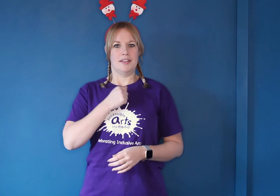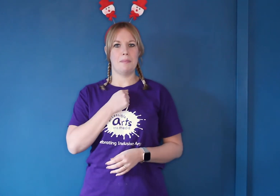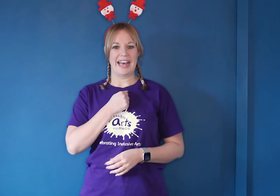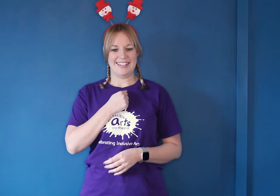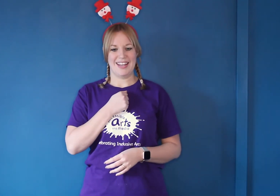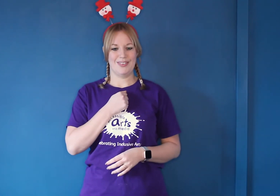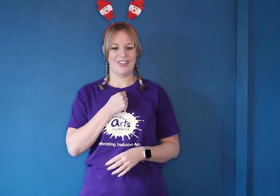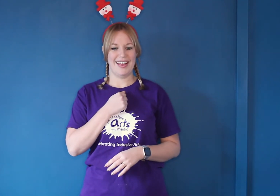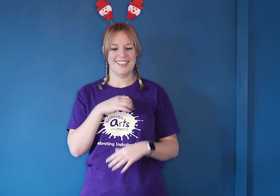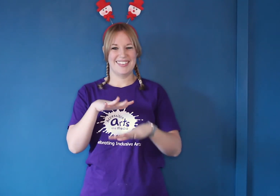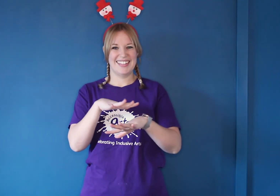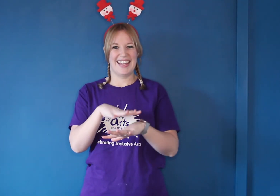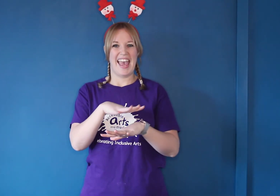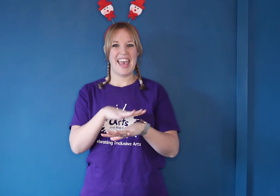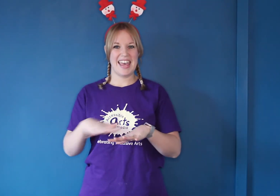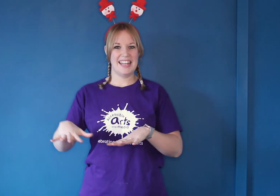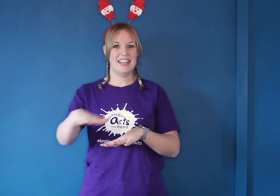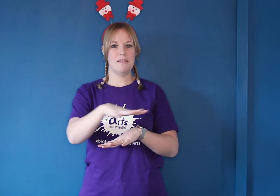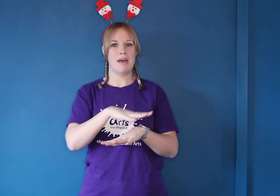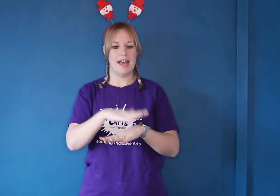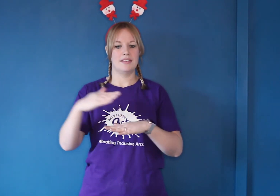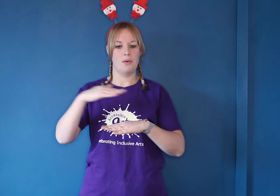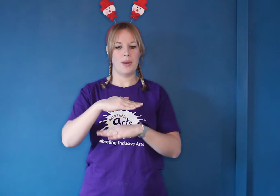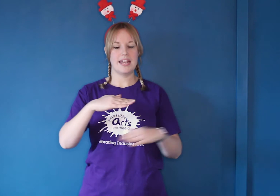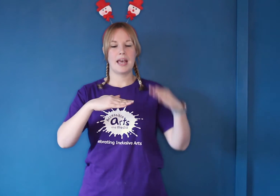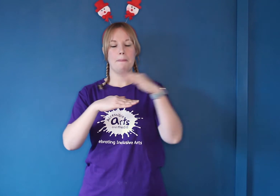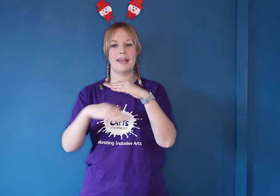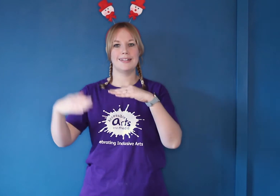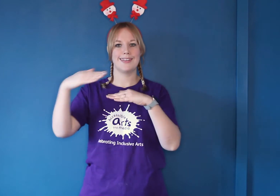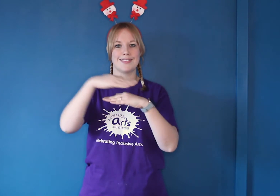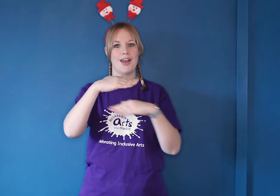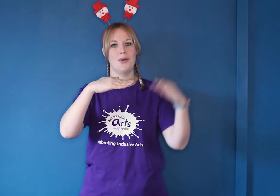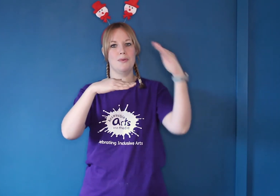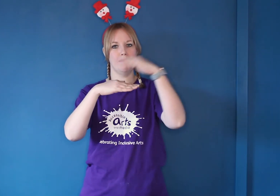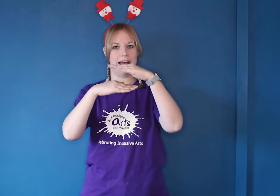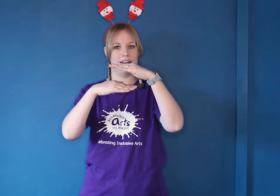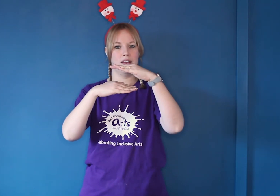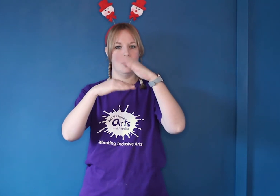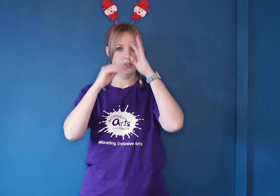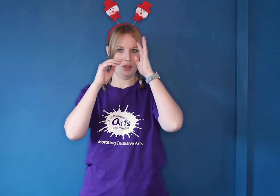So my turn first. In the meadow we can build a snowman.